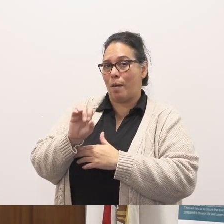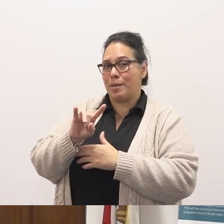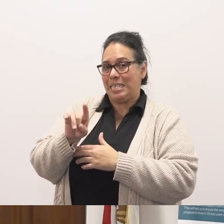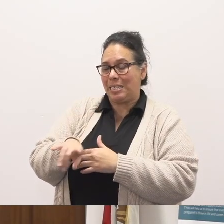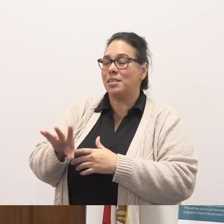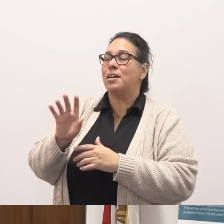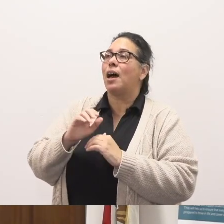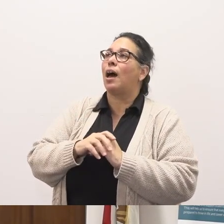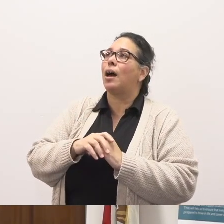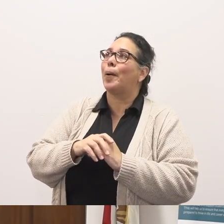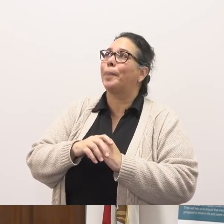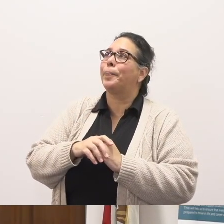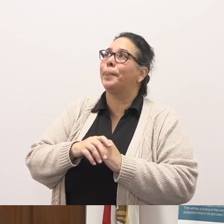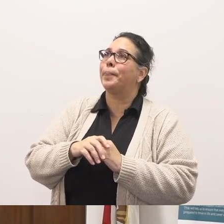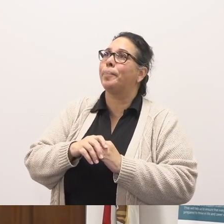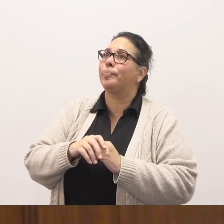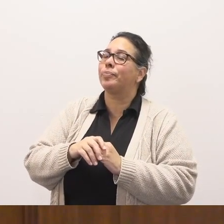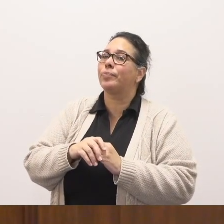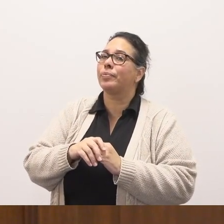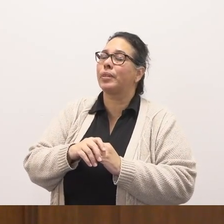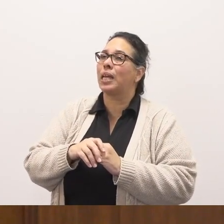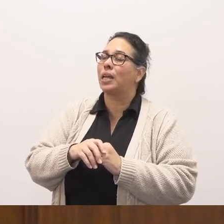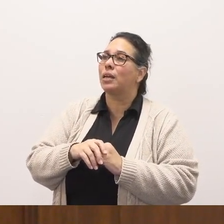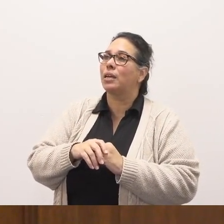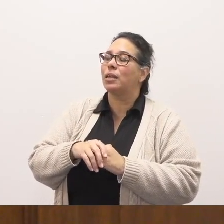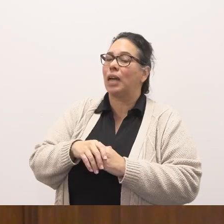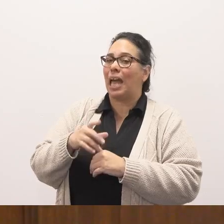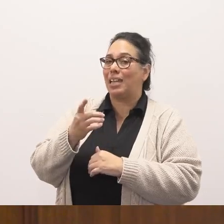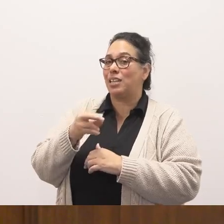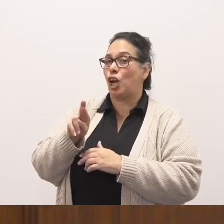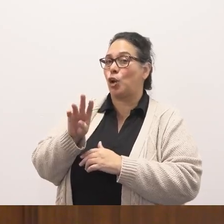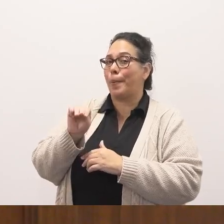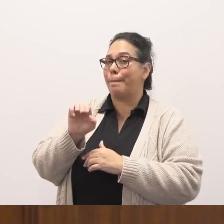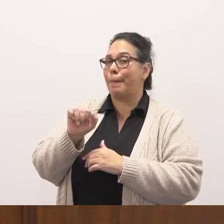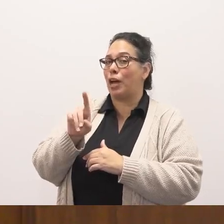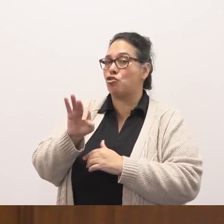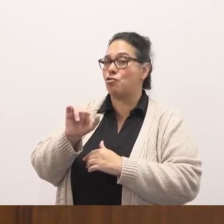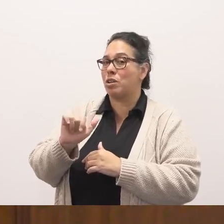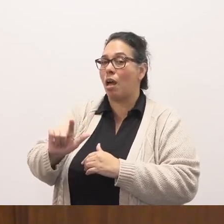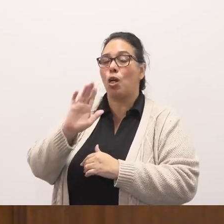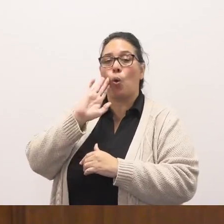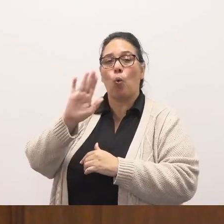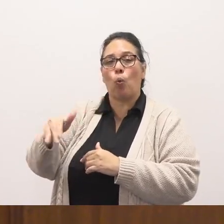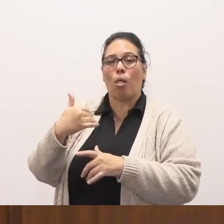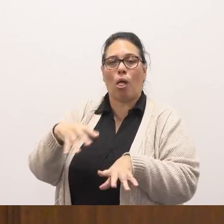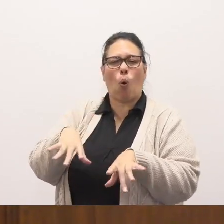So Mr. Moskovitz and Dr. Madrigal will also be hosting drop-in office hours